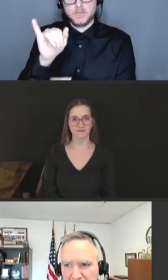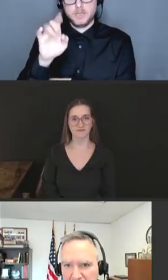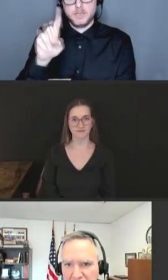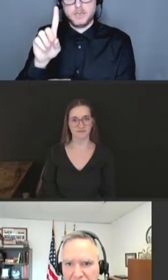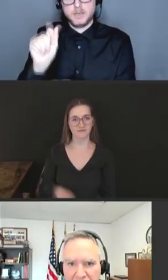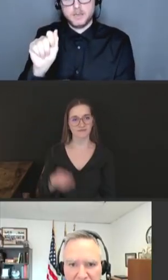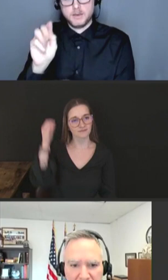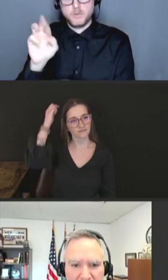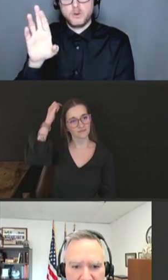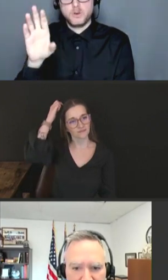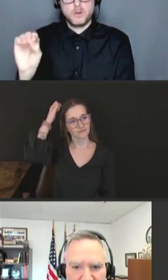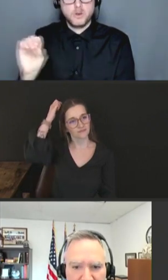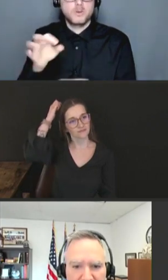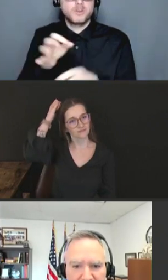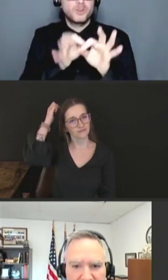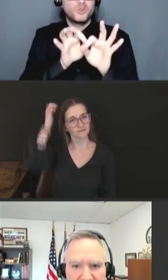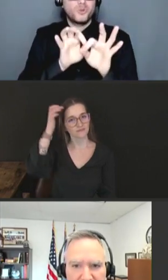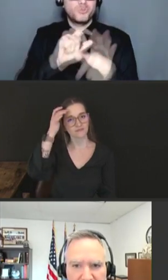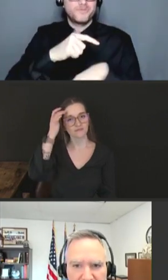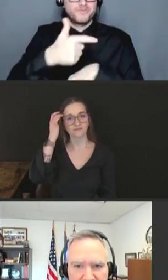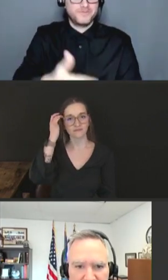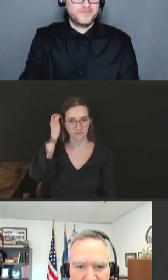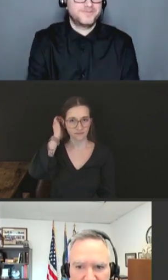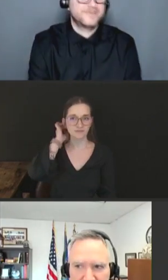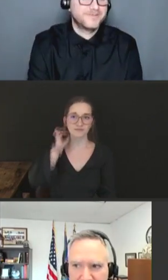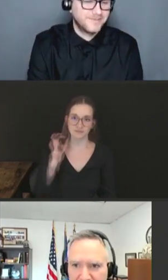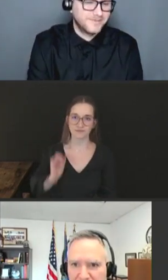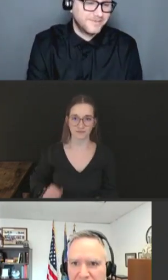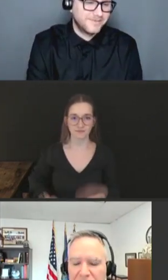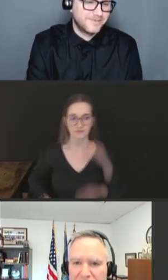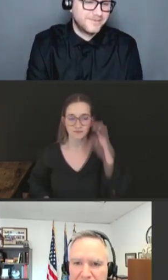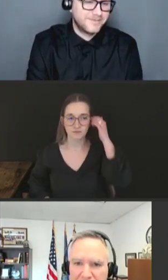Iademarco. I see your slides are up, you have the floor.